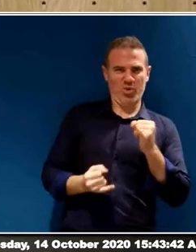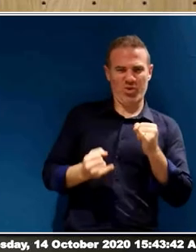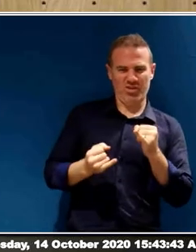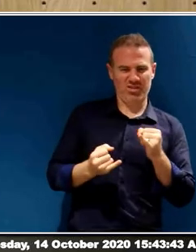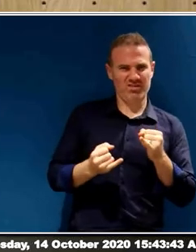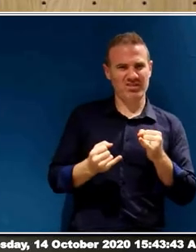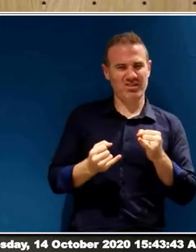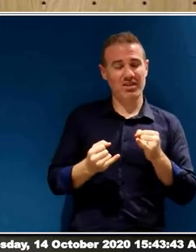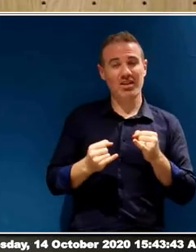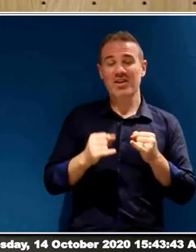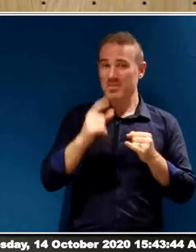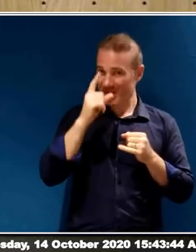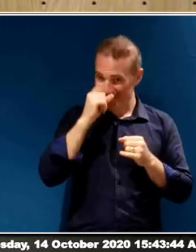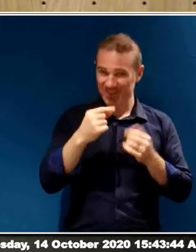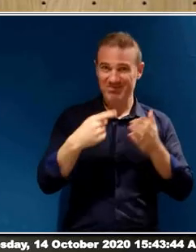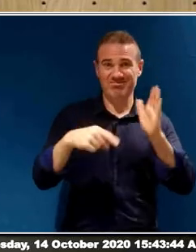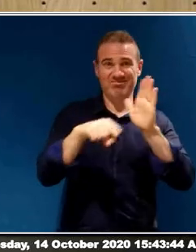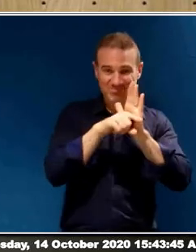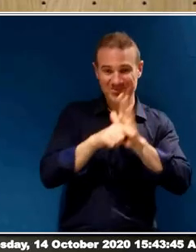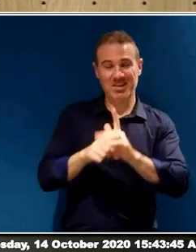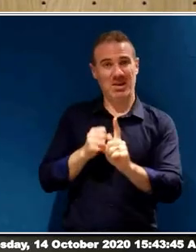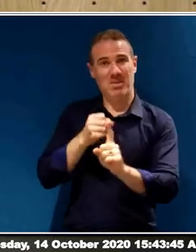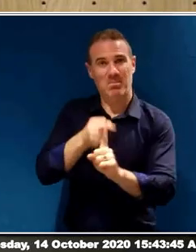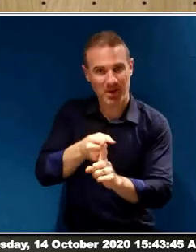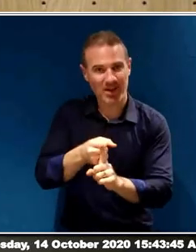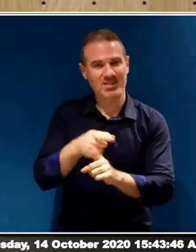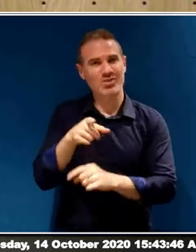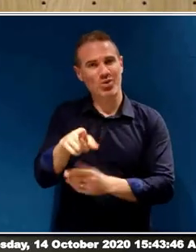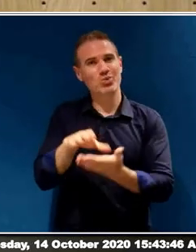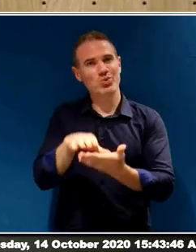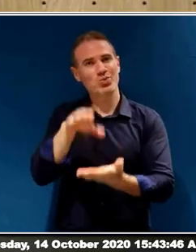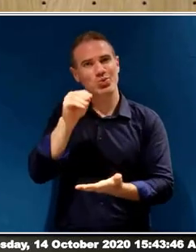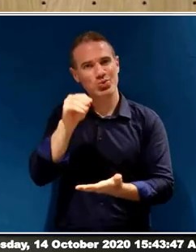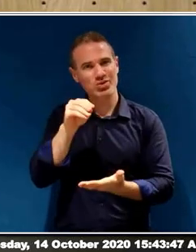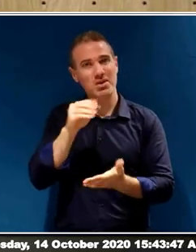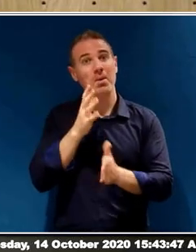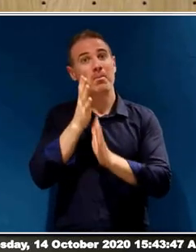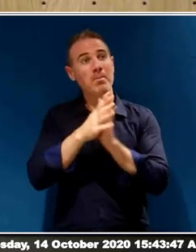it can lower the expectations of teachers and it reinforces the deficit